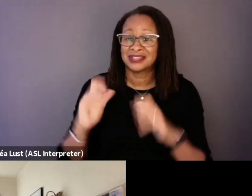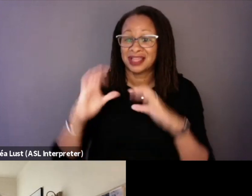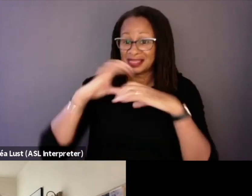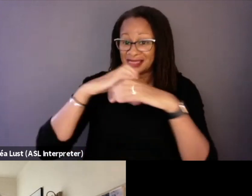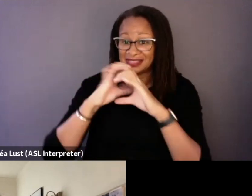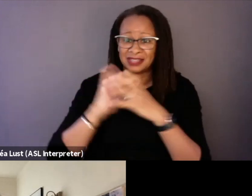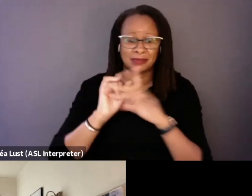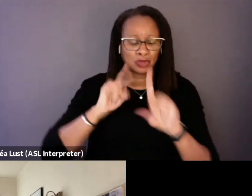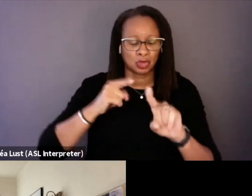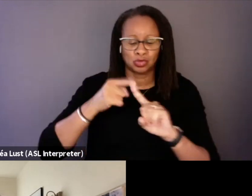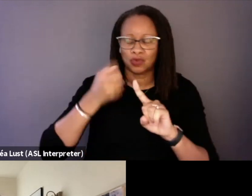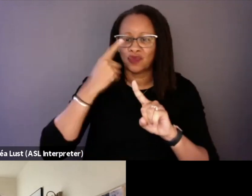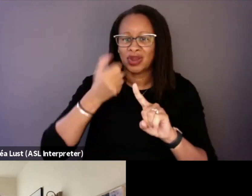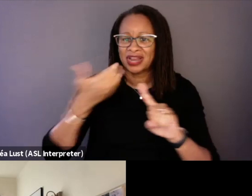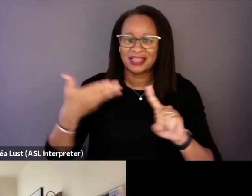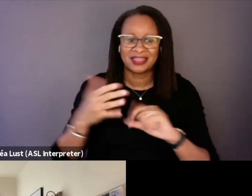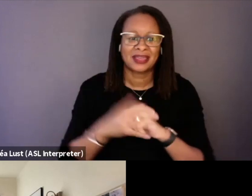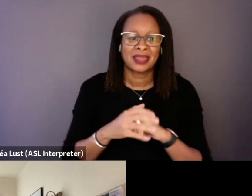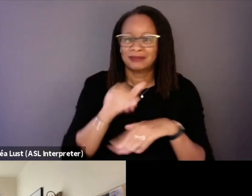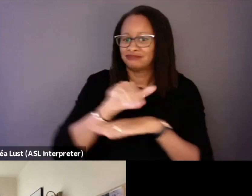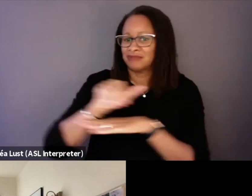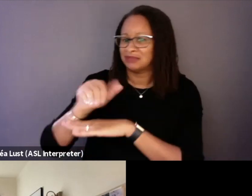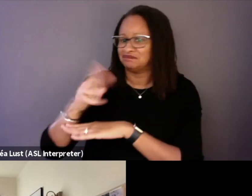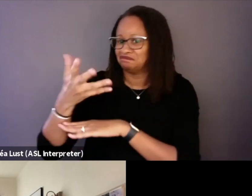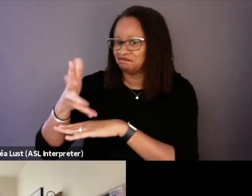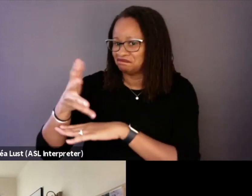that was nighttime situation.